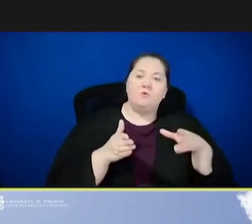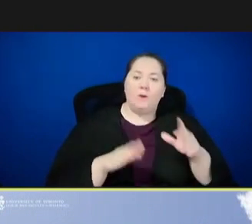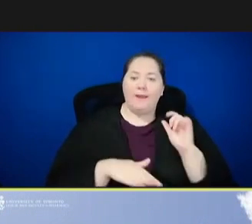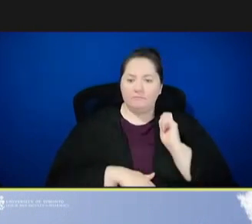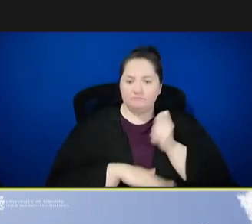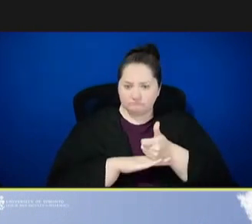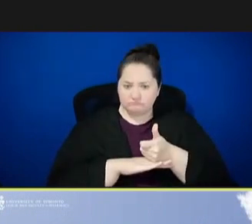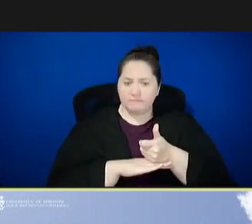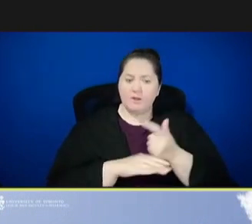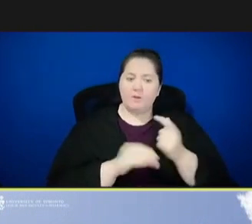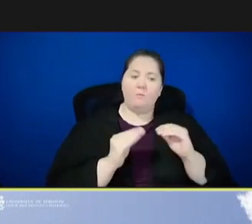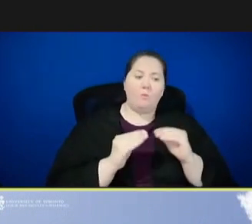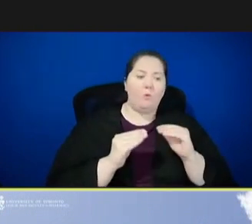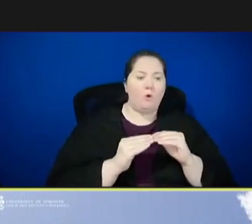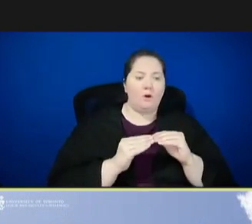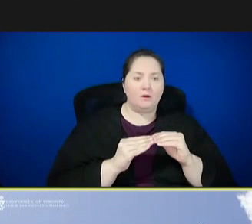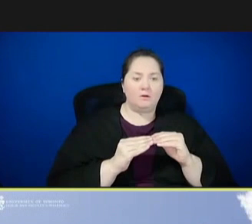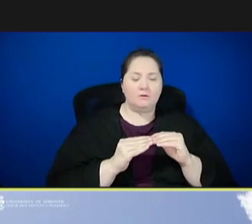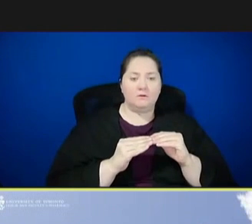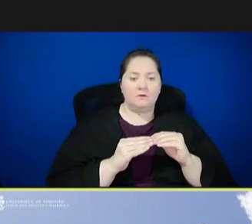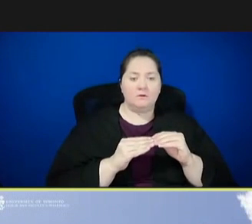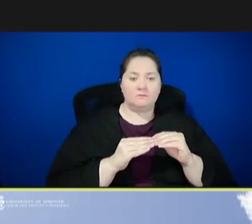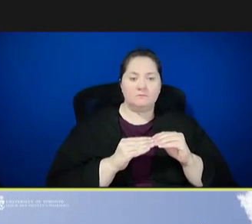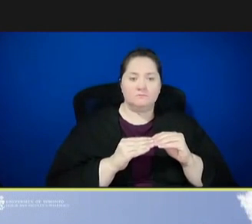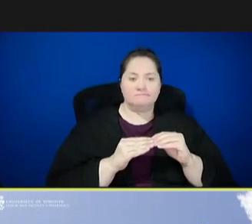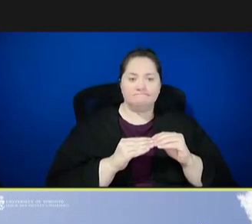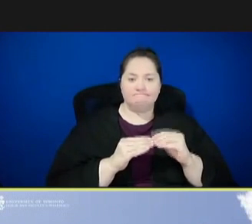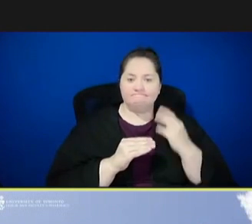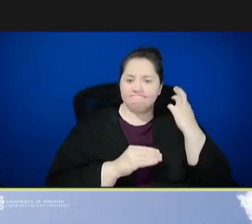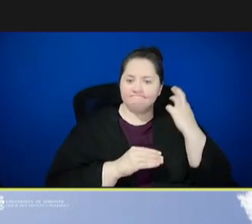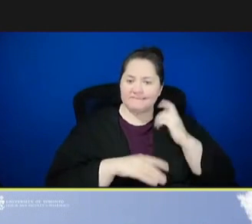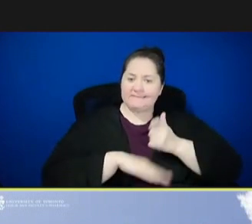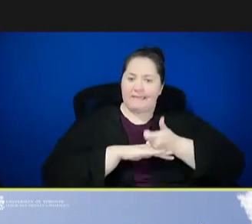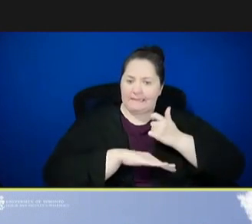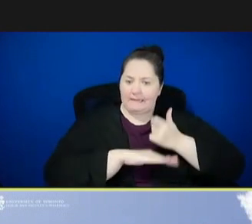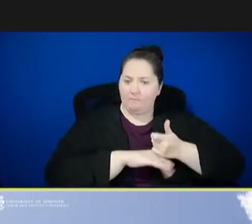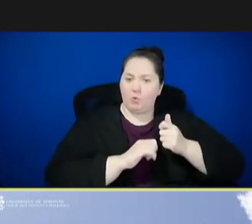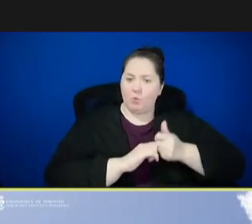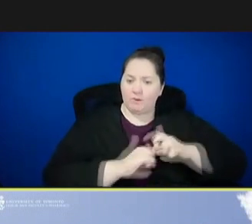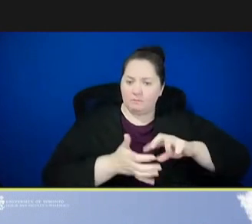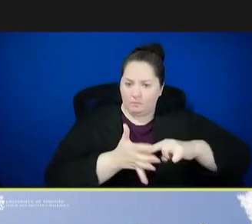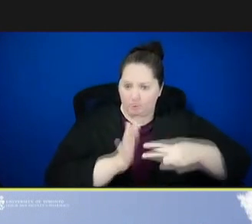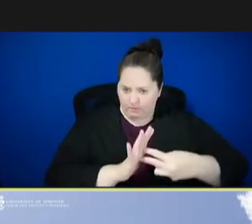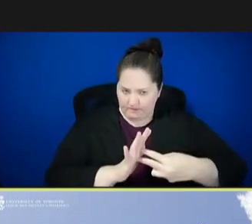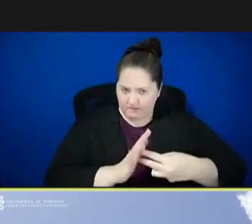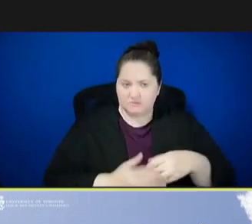little bit more purposeful with how we arrange the spaces. So now to move to engagement.